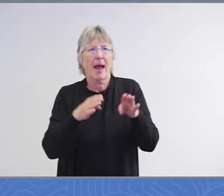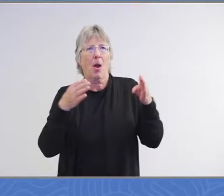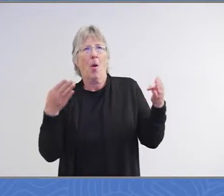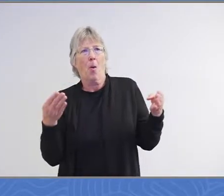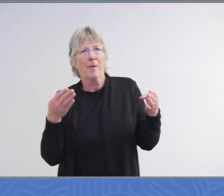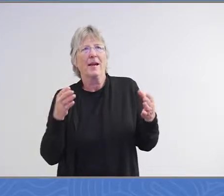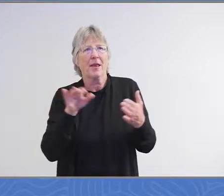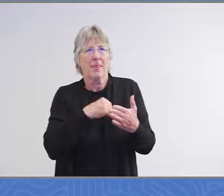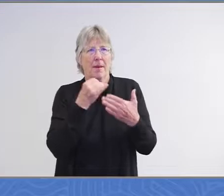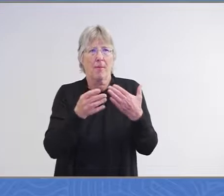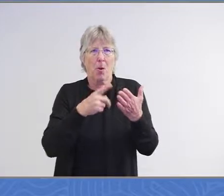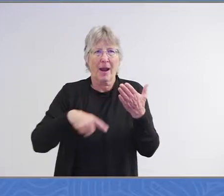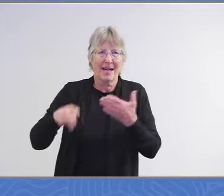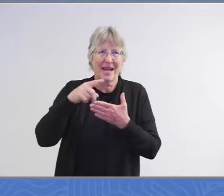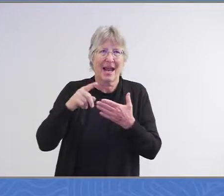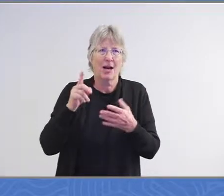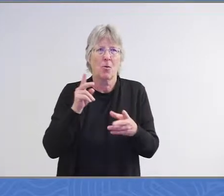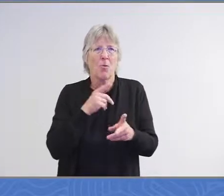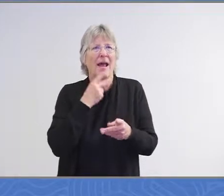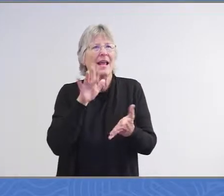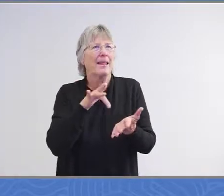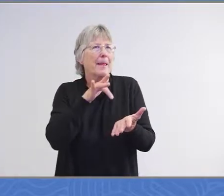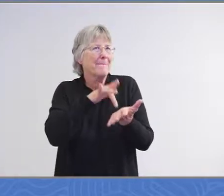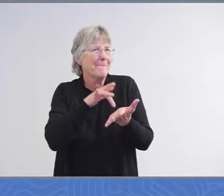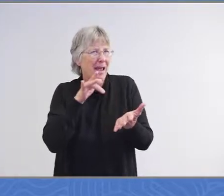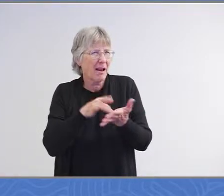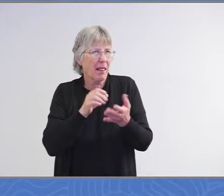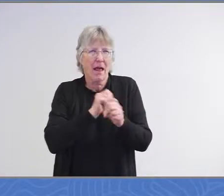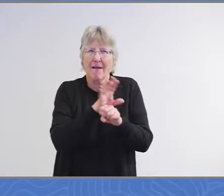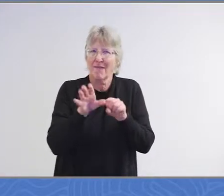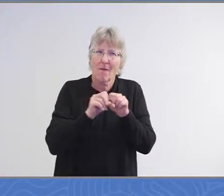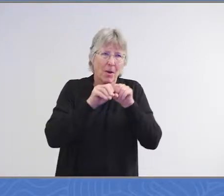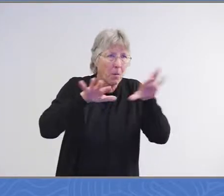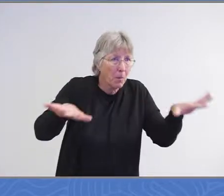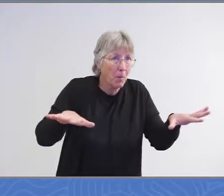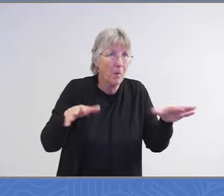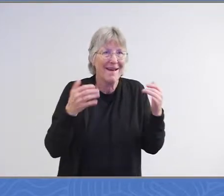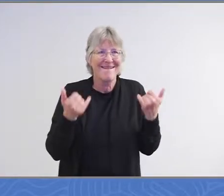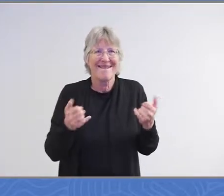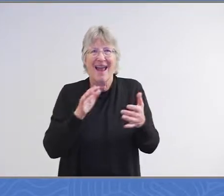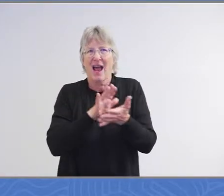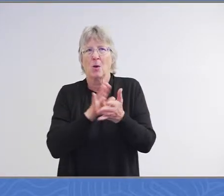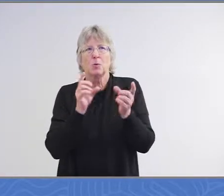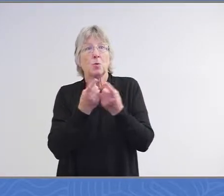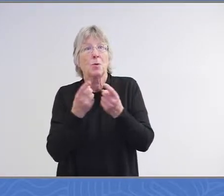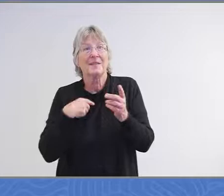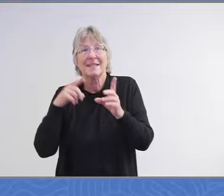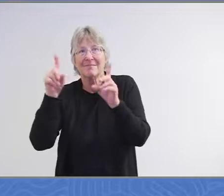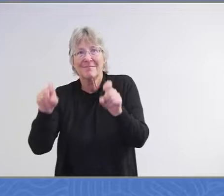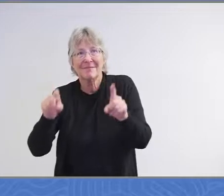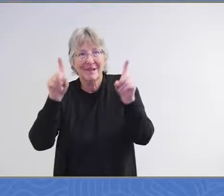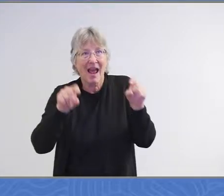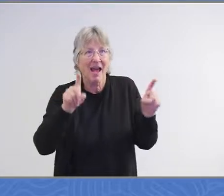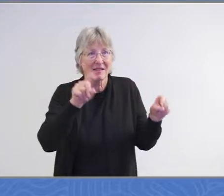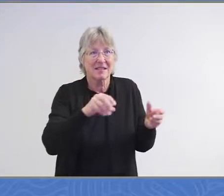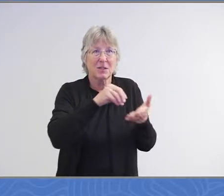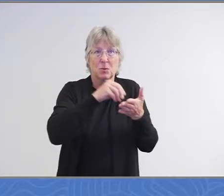in the midst of the surge of COVID-19 infections. Now that school districts are testing students, they have a better idea of what part children play